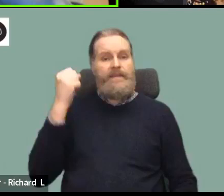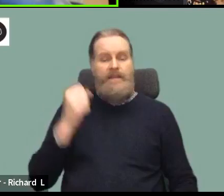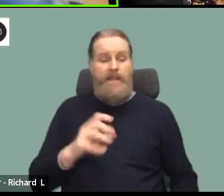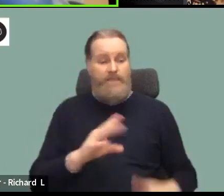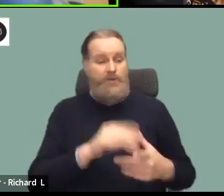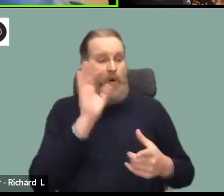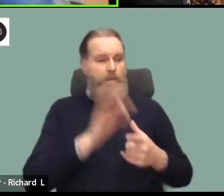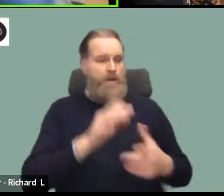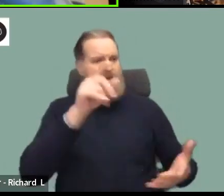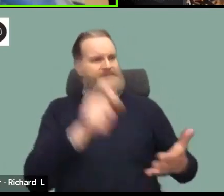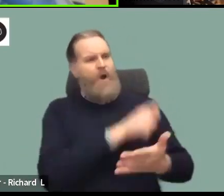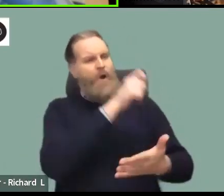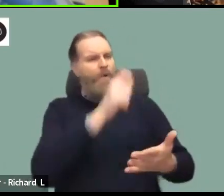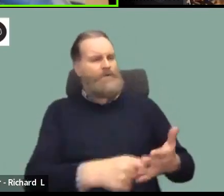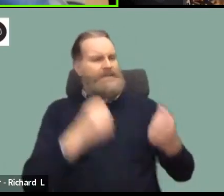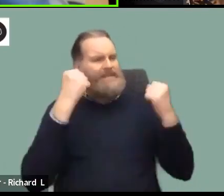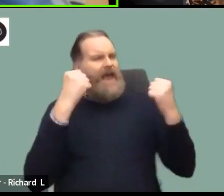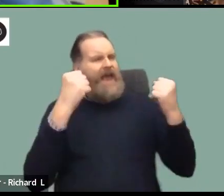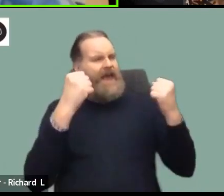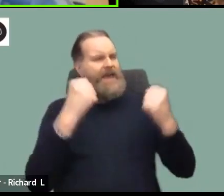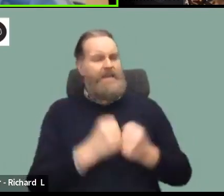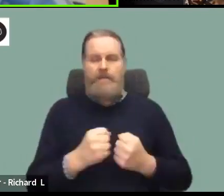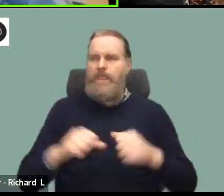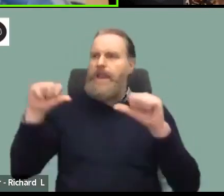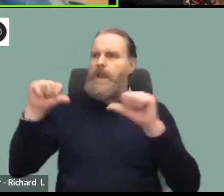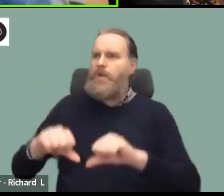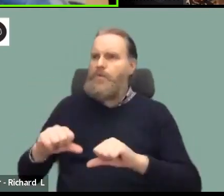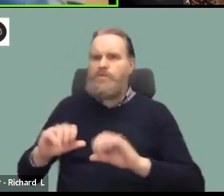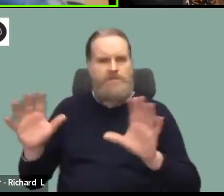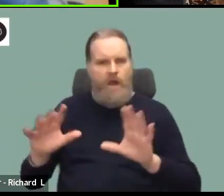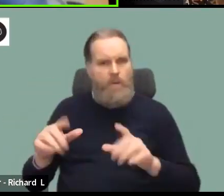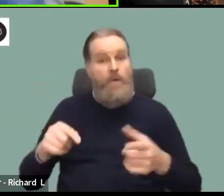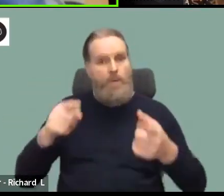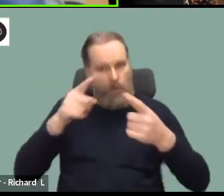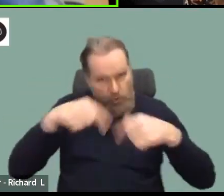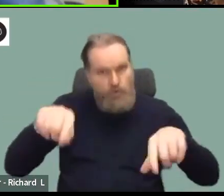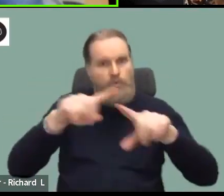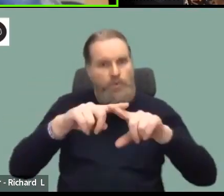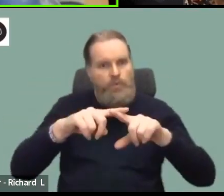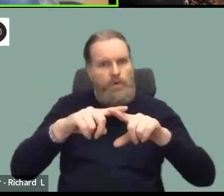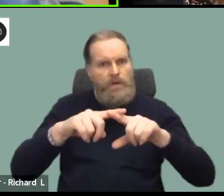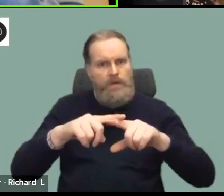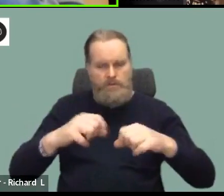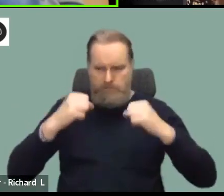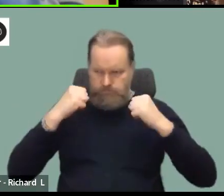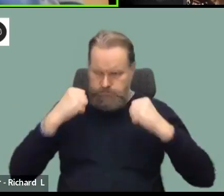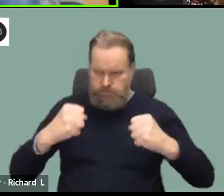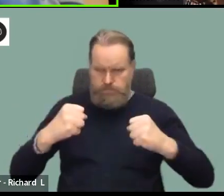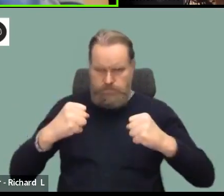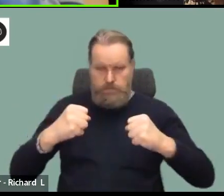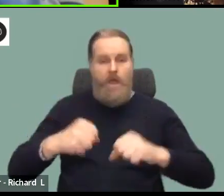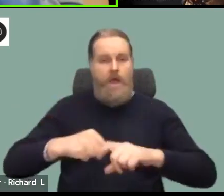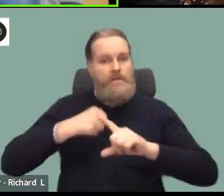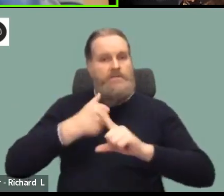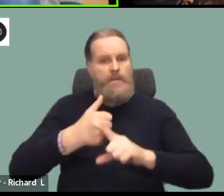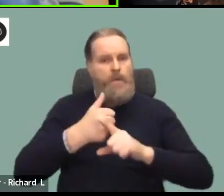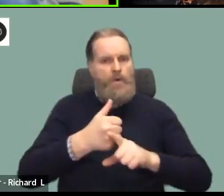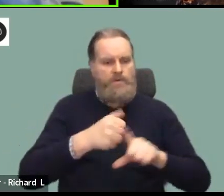we want to when we don't want this to be a great vote in the protest and glorious. defeat defeat we want to win. And that means doing everything you can to show solidarity next week to